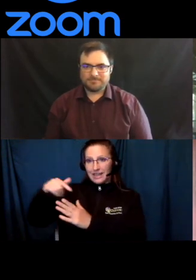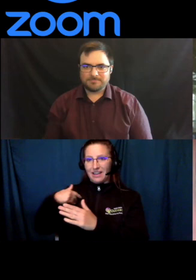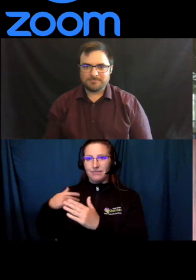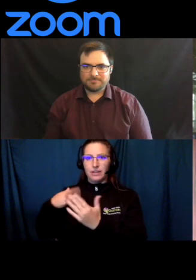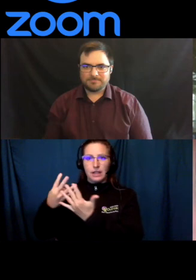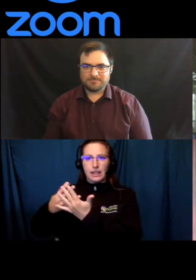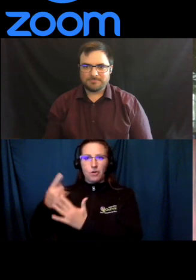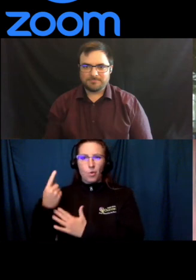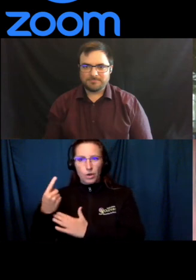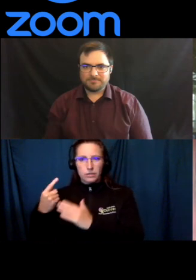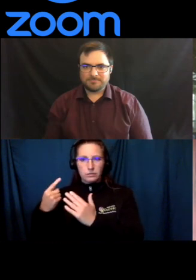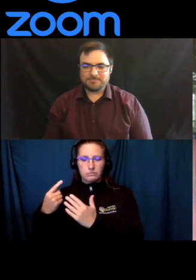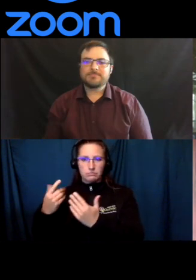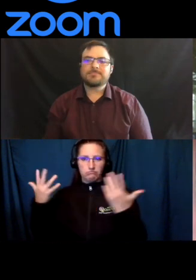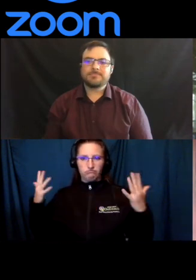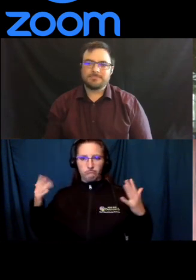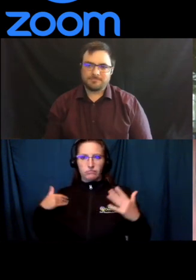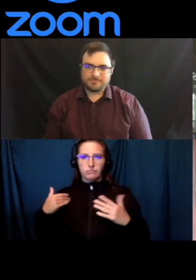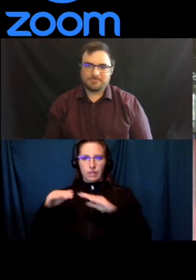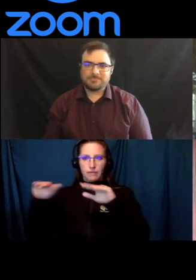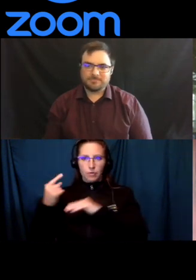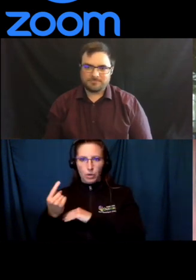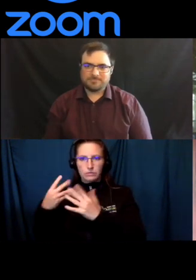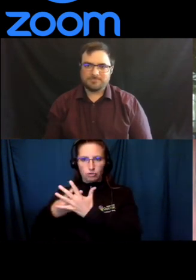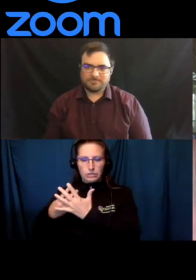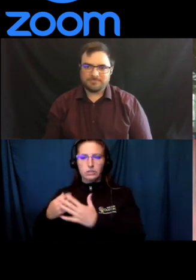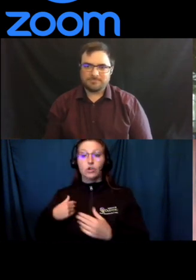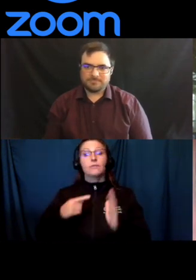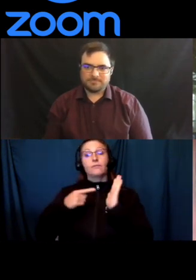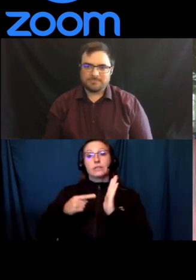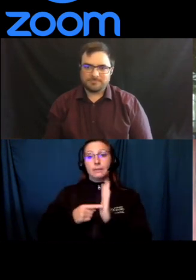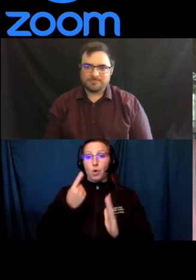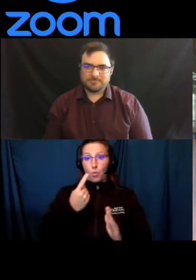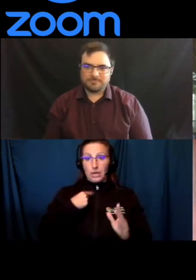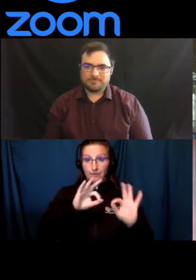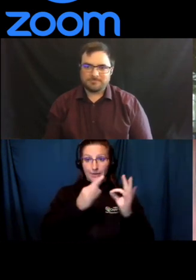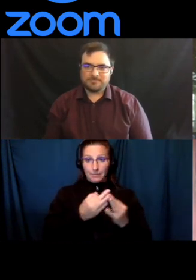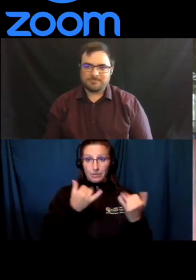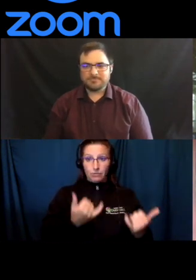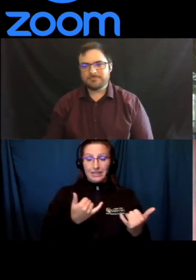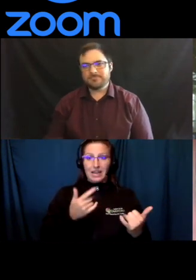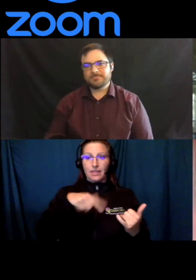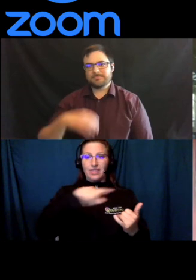and so we do get ...like I have a family right now that needs a screen with an ABR